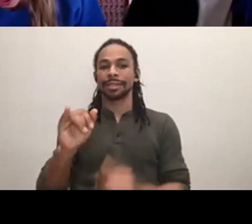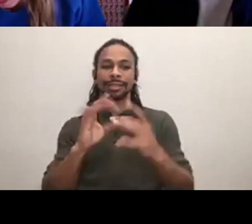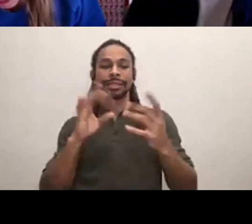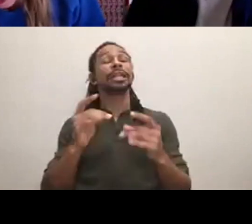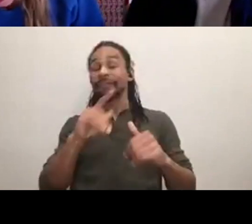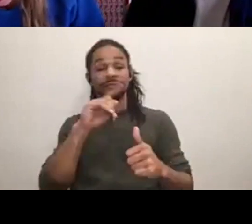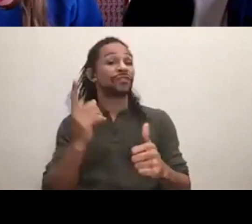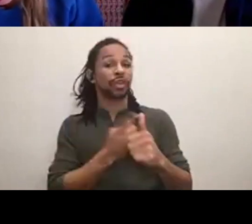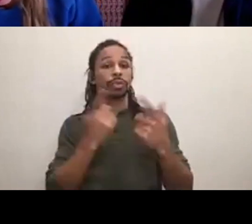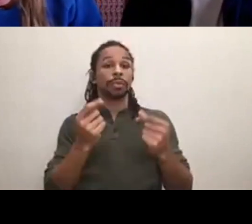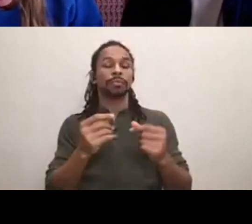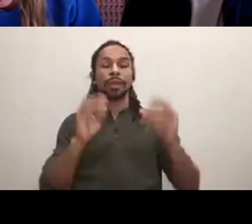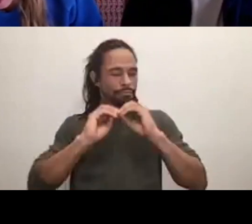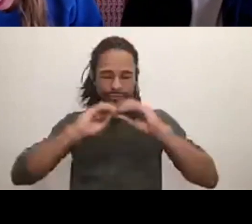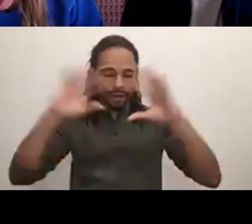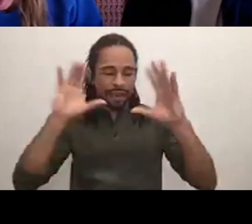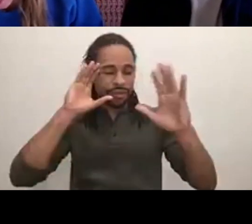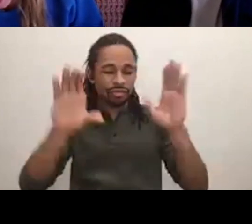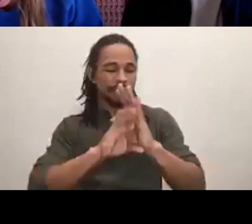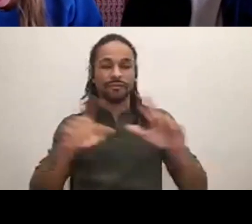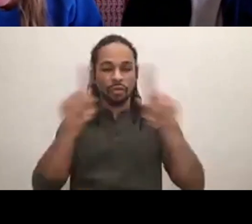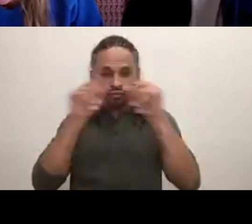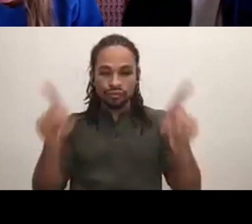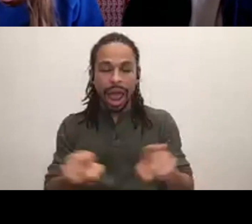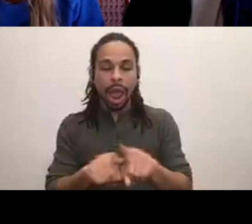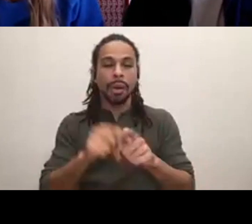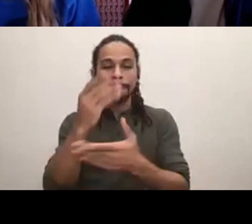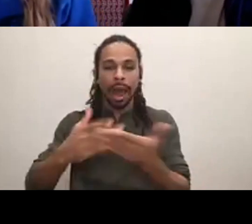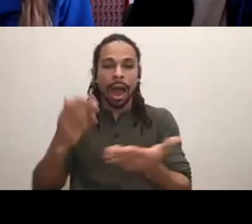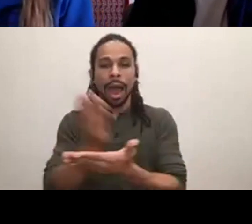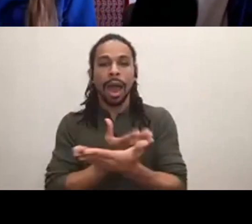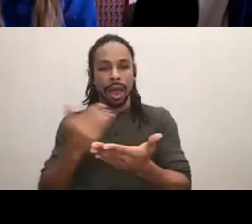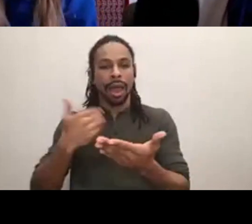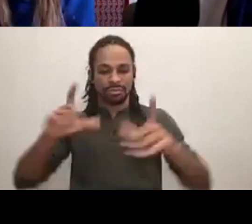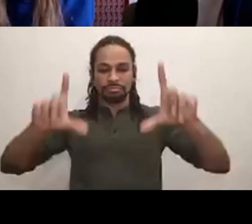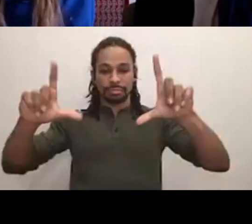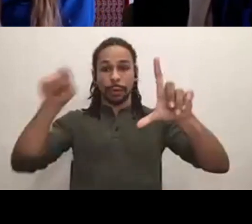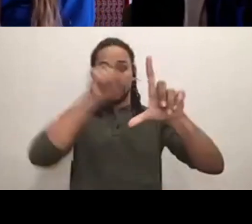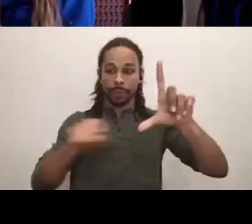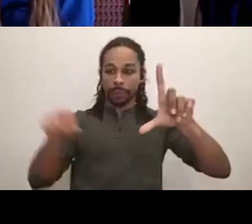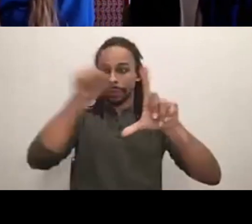from like something else like something that has to do with more suspense or thrillers